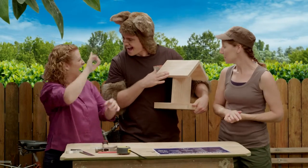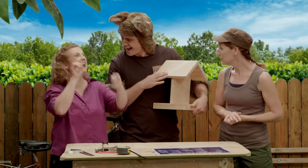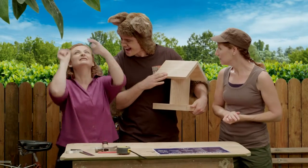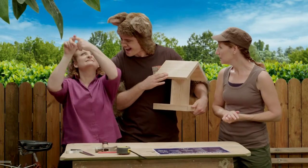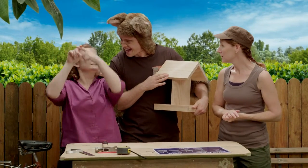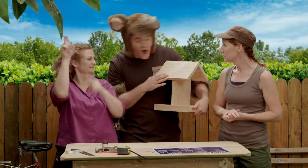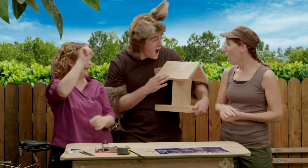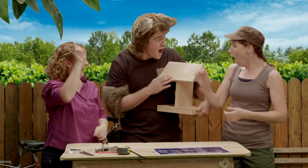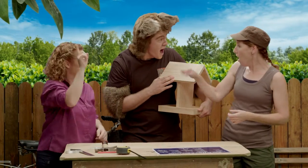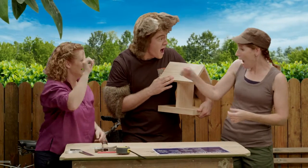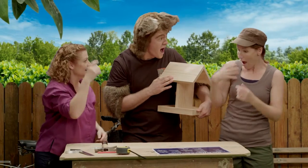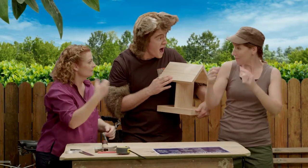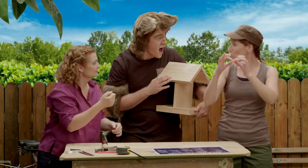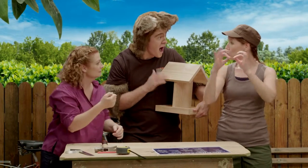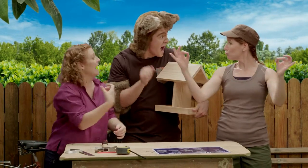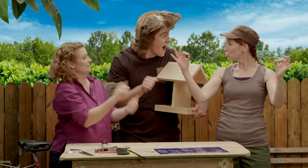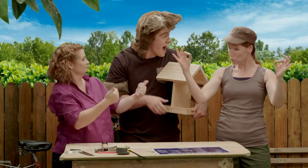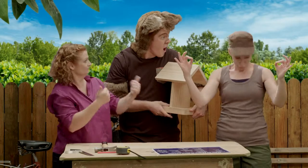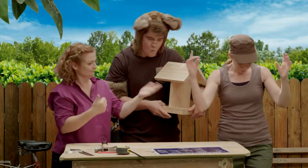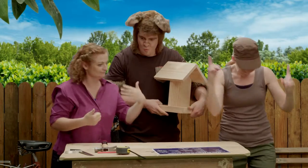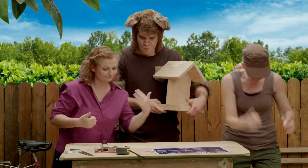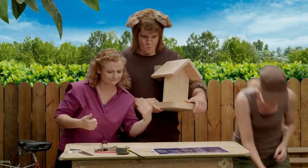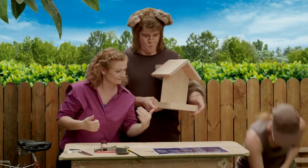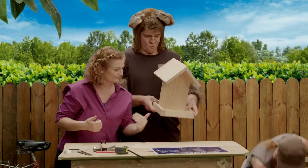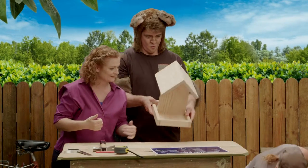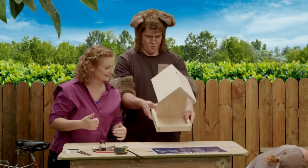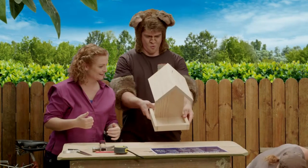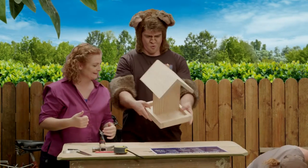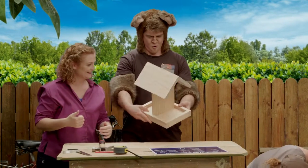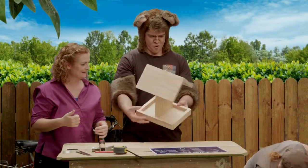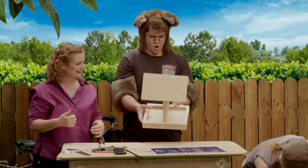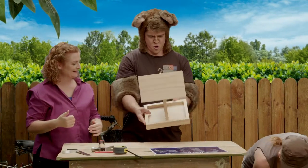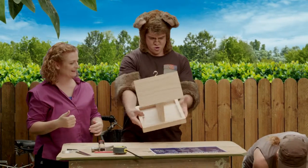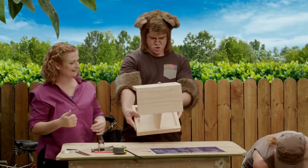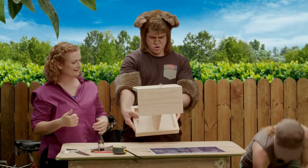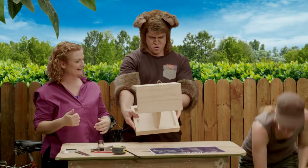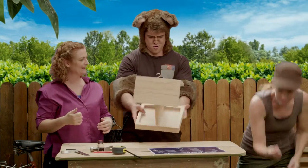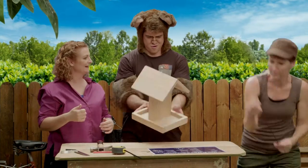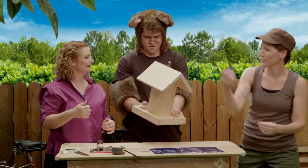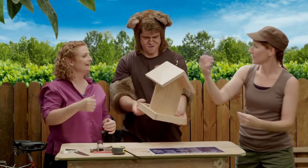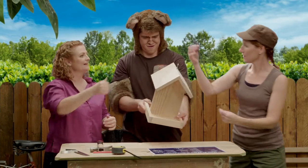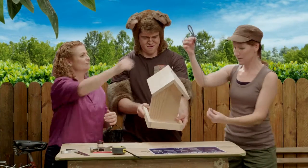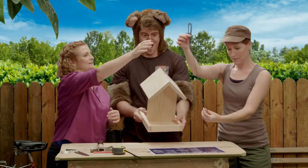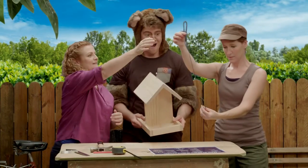We should hang it up now. Oh yes! I've got some rope. Great! Whoa! Yeah.